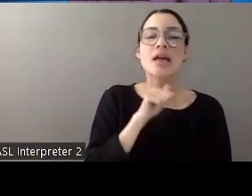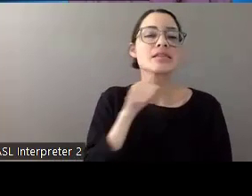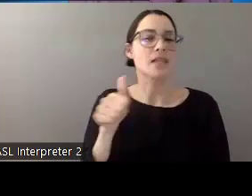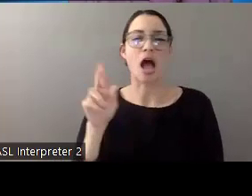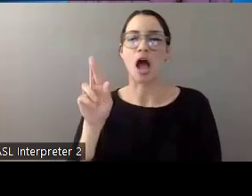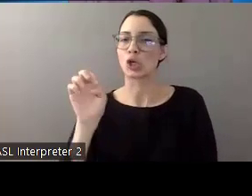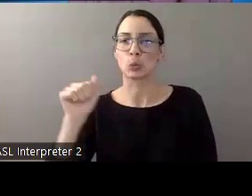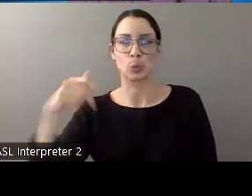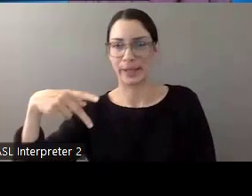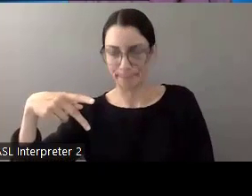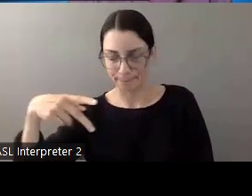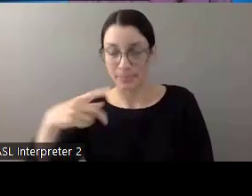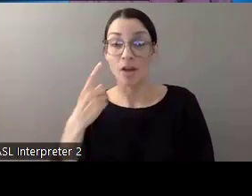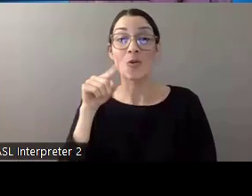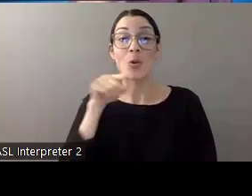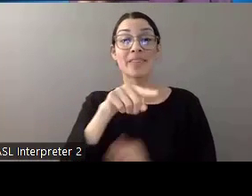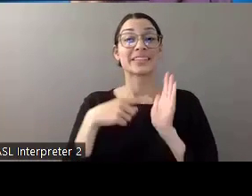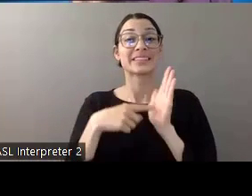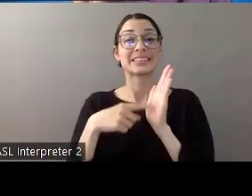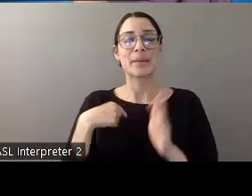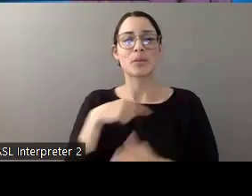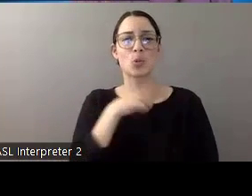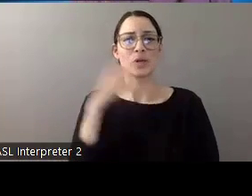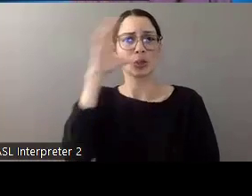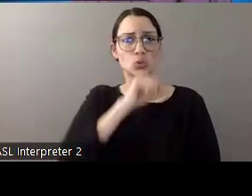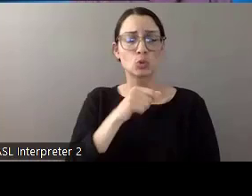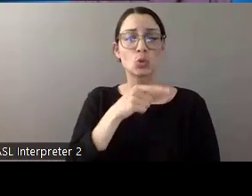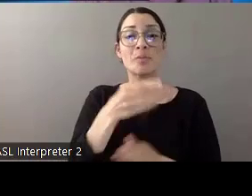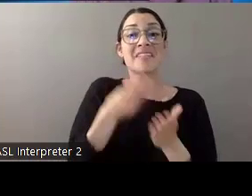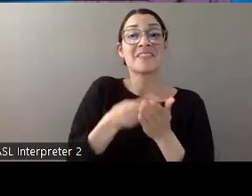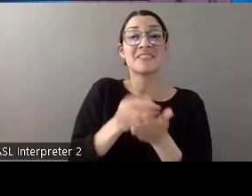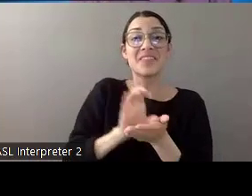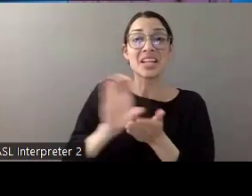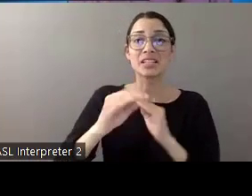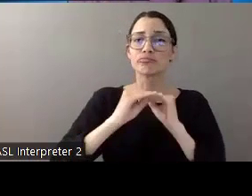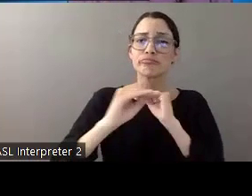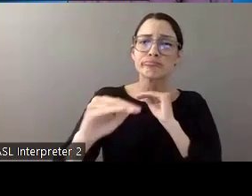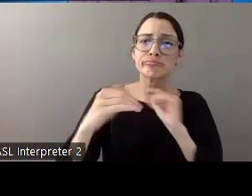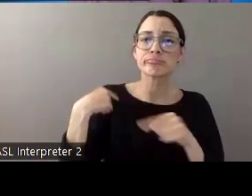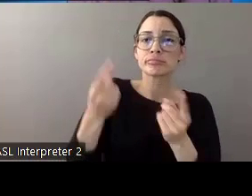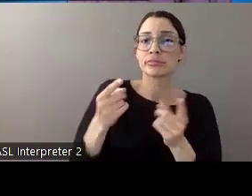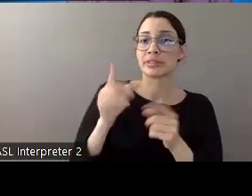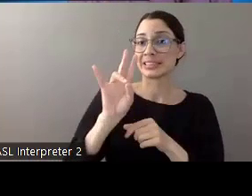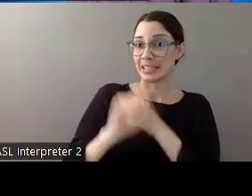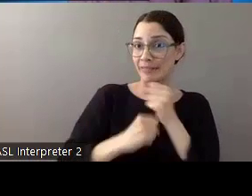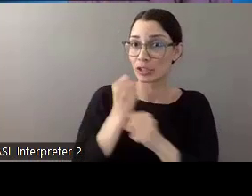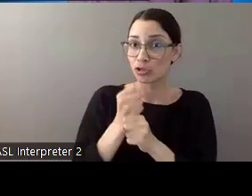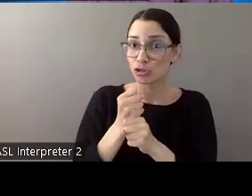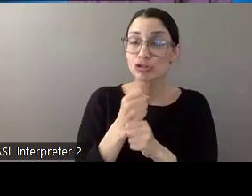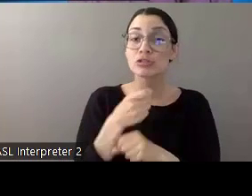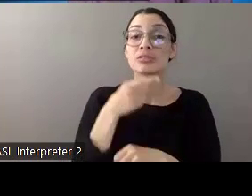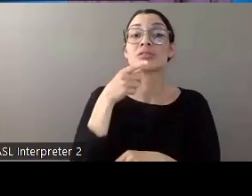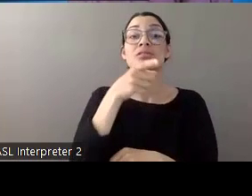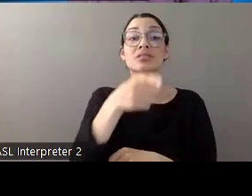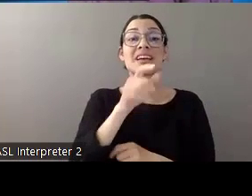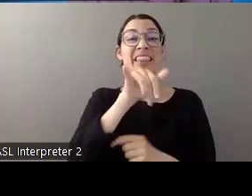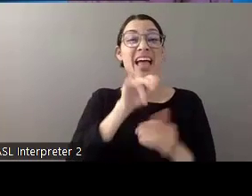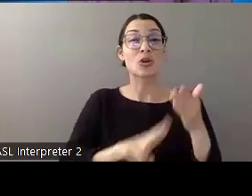we assumed that the funding was steady over the last 7 years. The reason the Painted Desert University is eligible for AREA